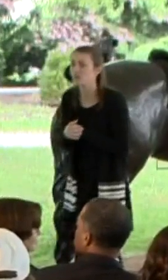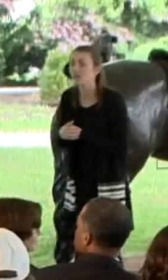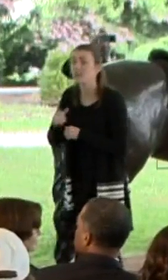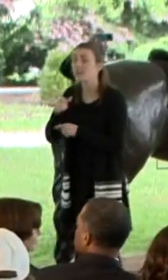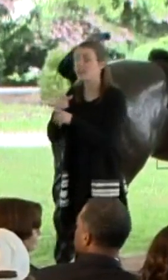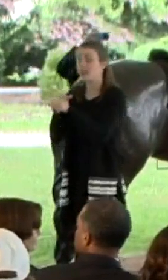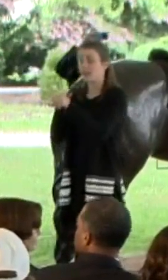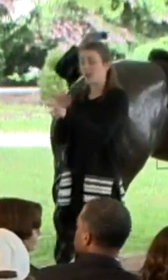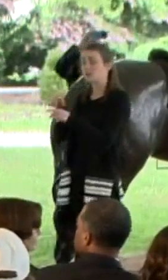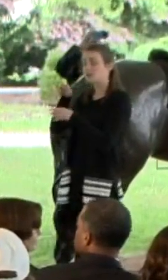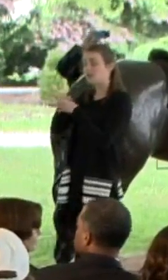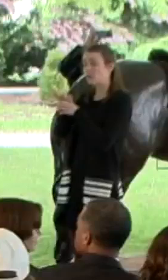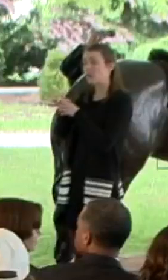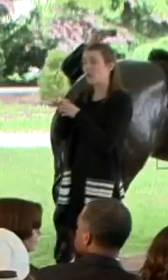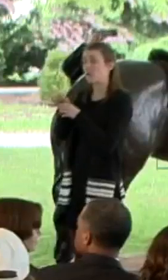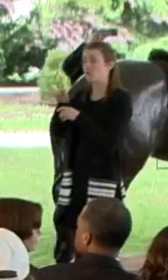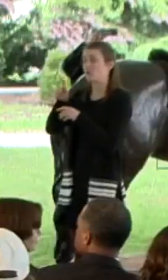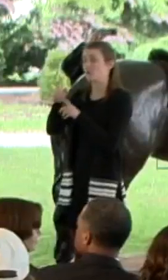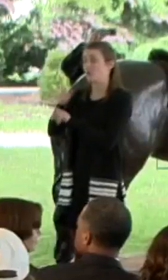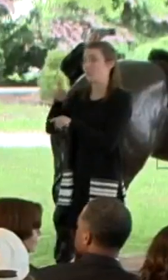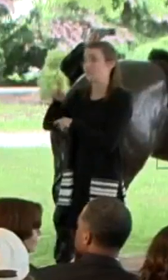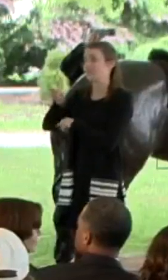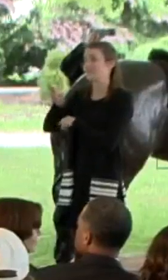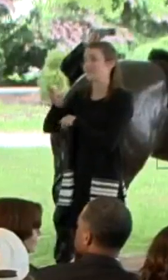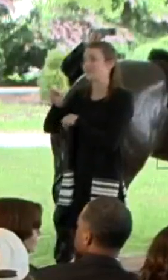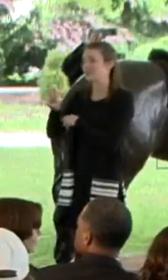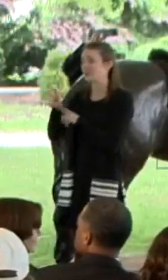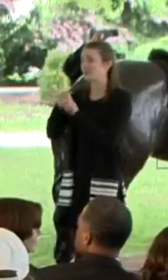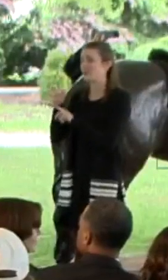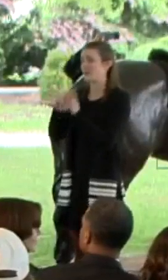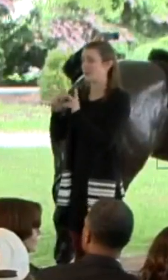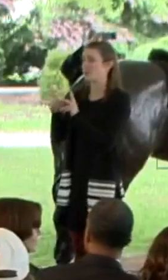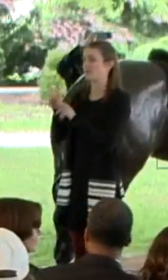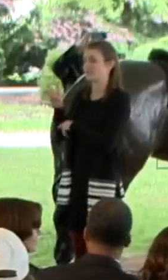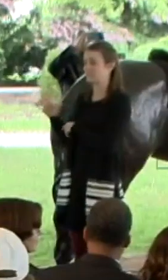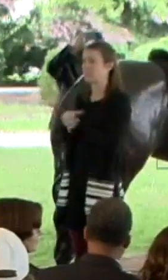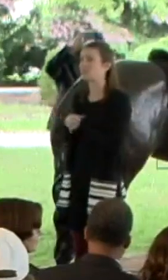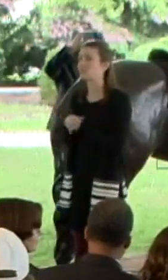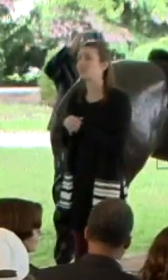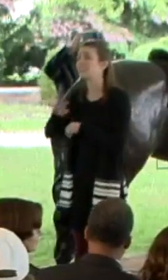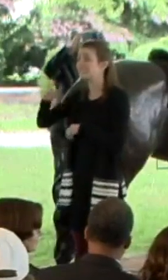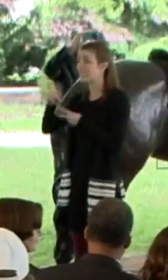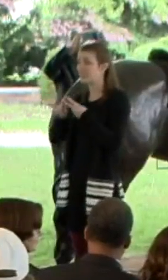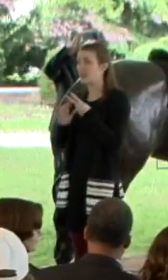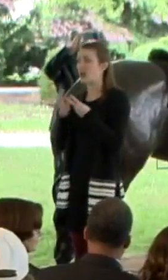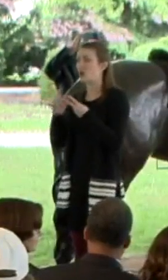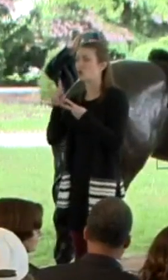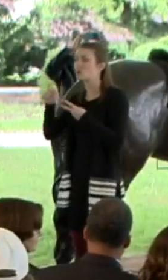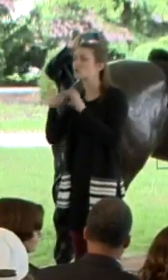AFRICAN-AMERICAN AFFAIRS, '82 DELEGATE. FIRST THE DOCUMENT DOES INCORRECTLY STATE THAT THE '82